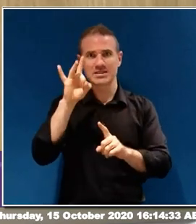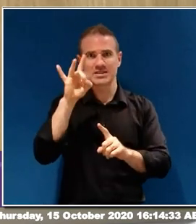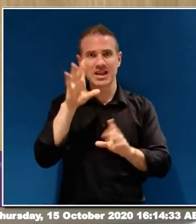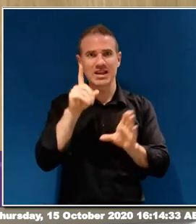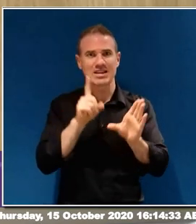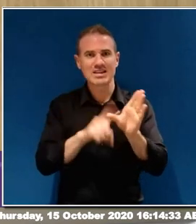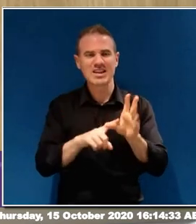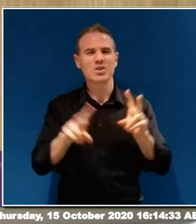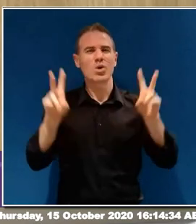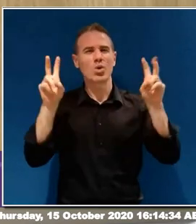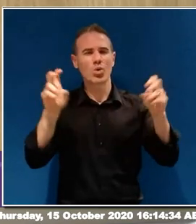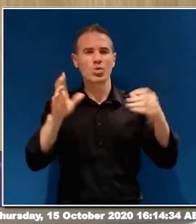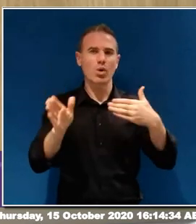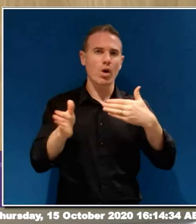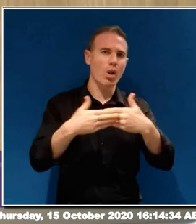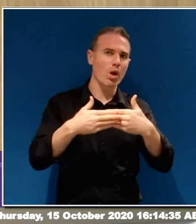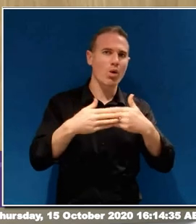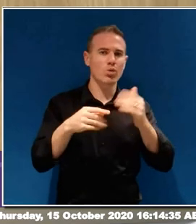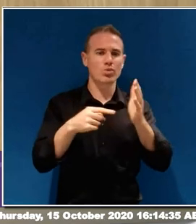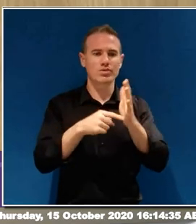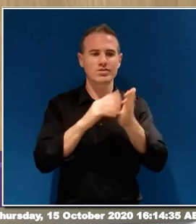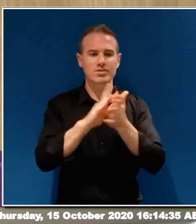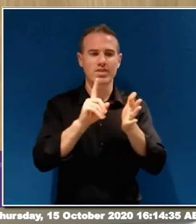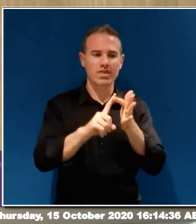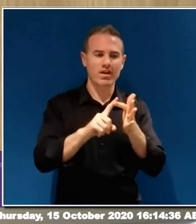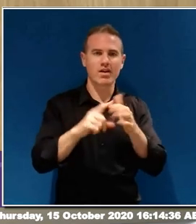Indigenous and non-Indigenous people across a range of areas, and education